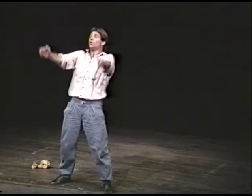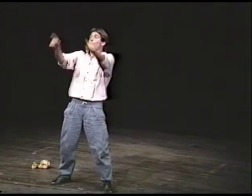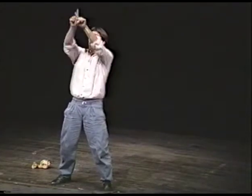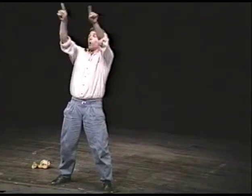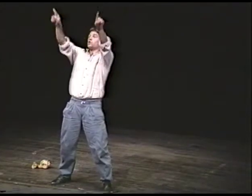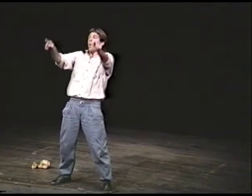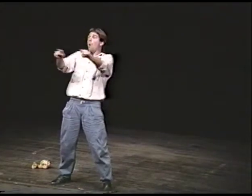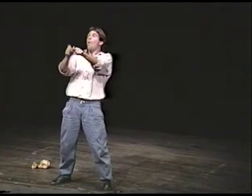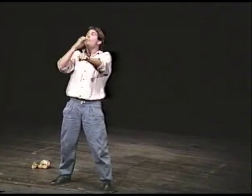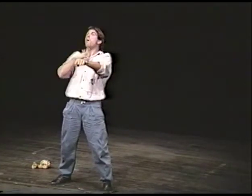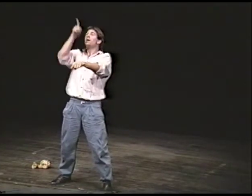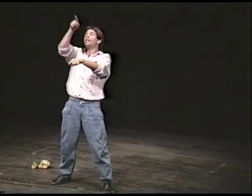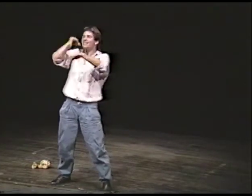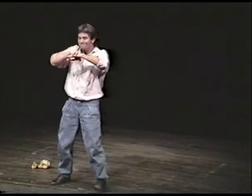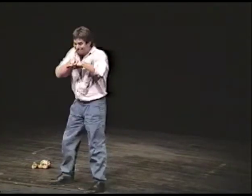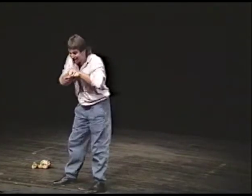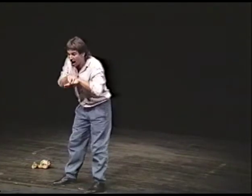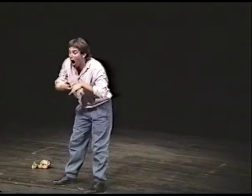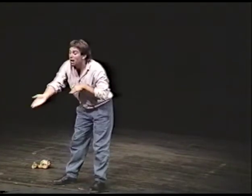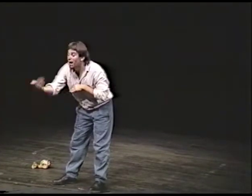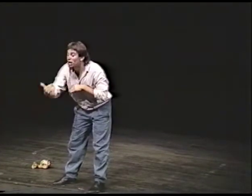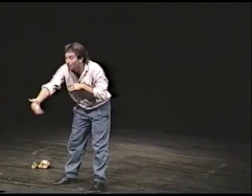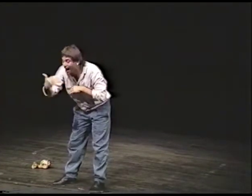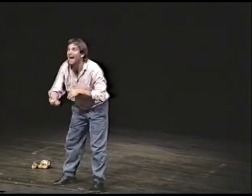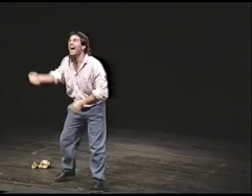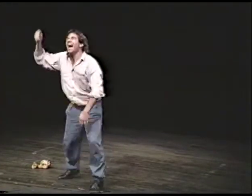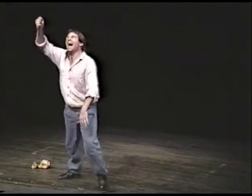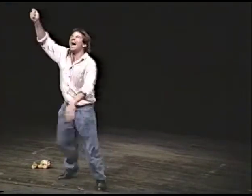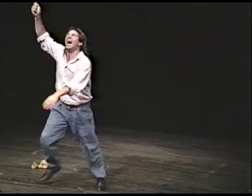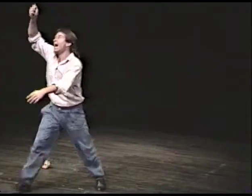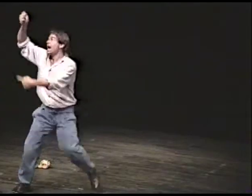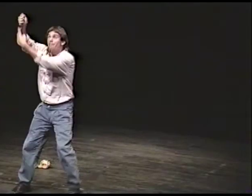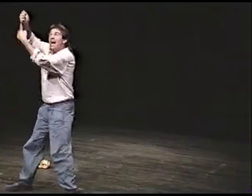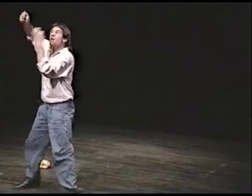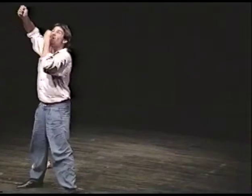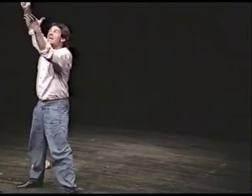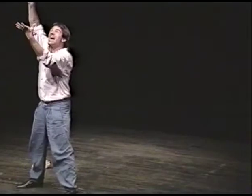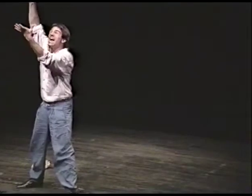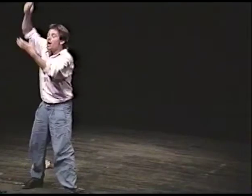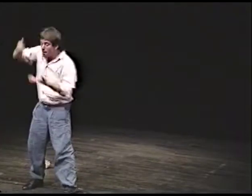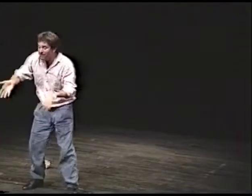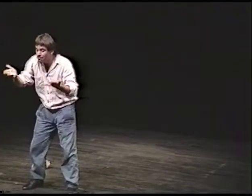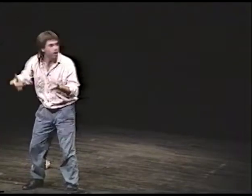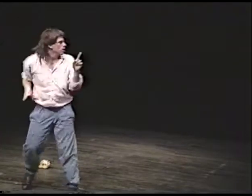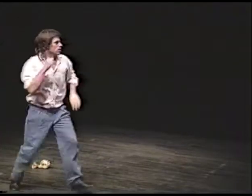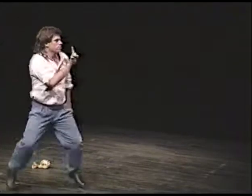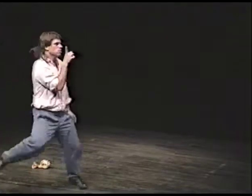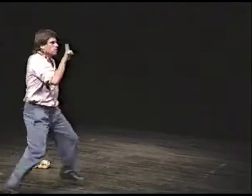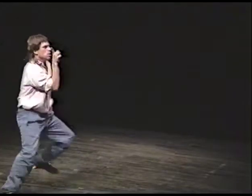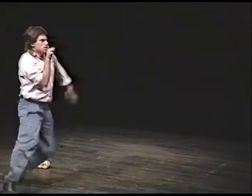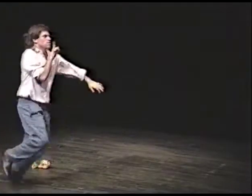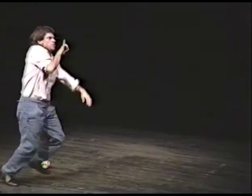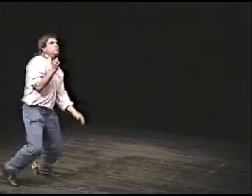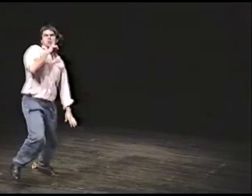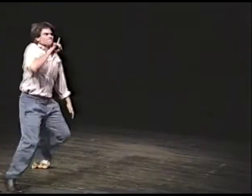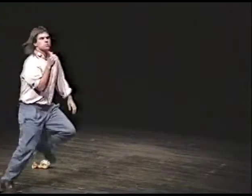Above the white clay house, through the womaned-window, an old woman haggles over the chicken